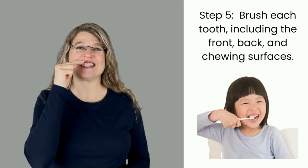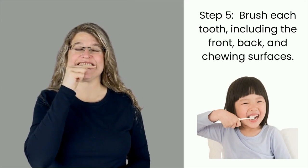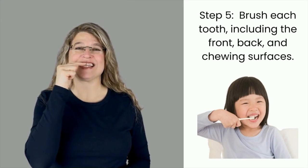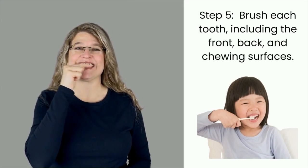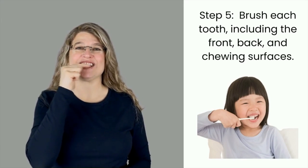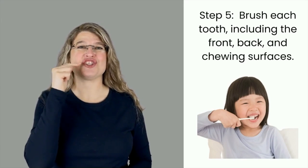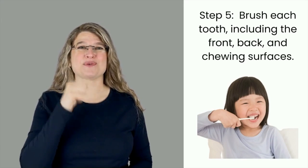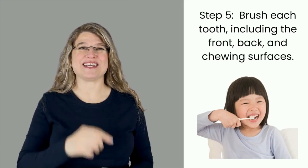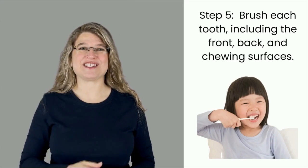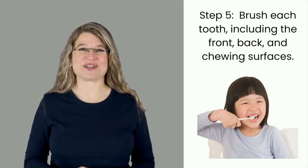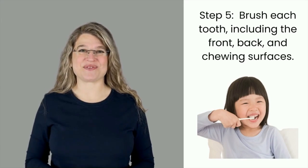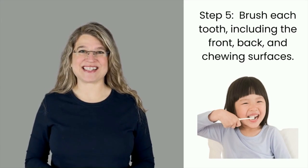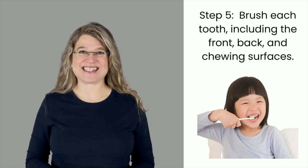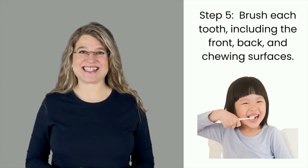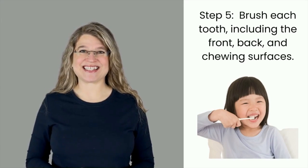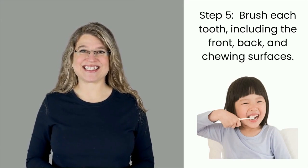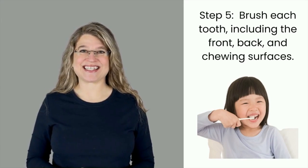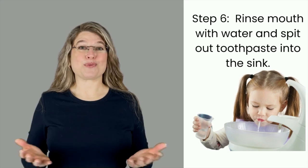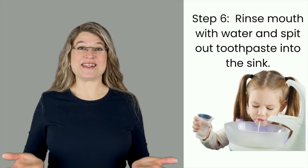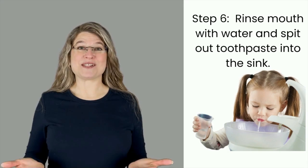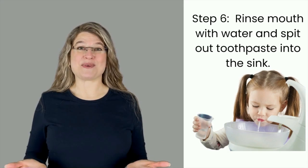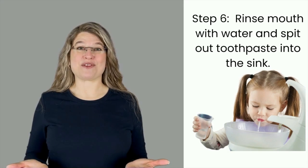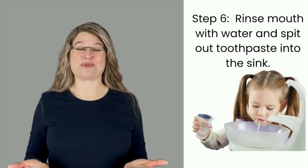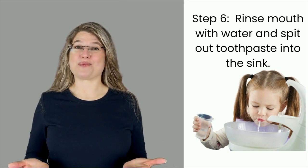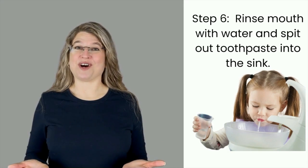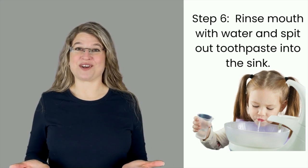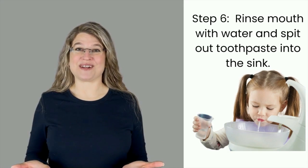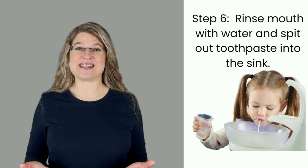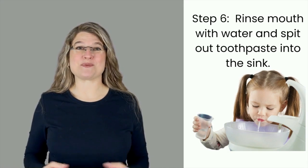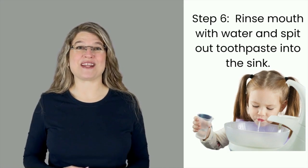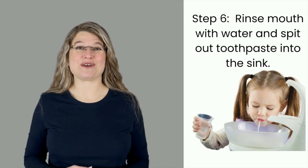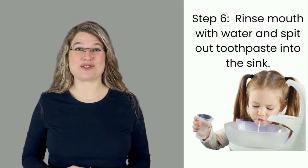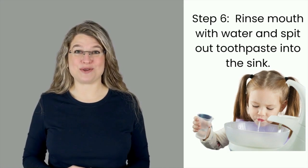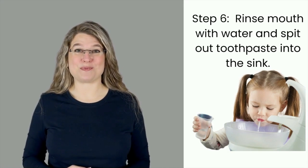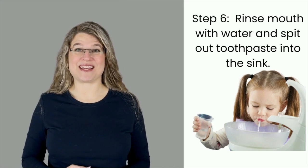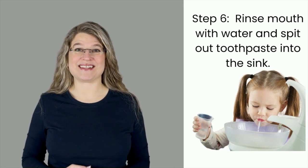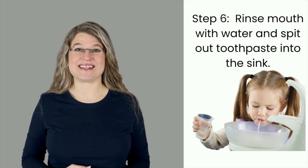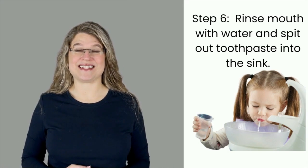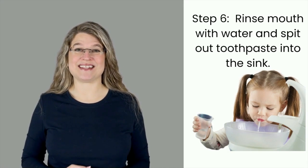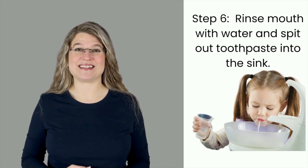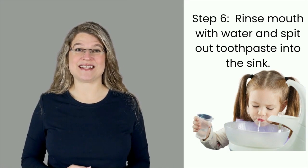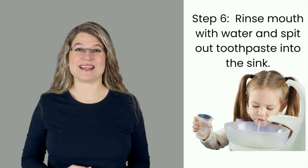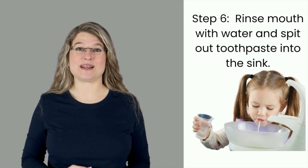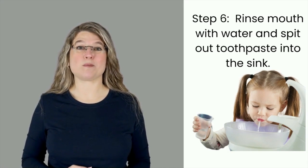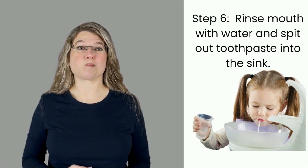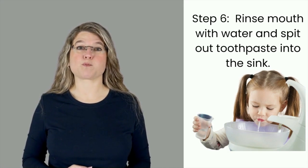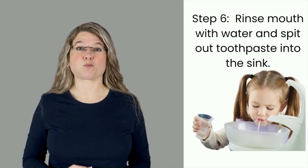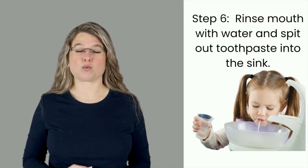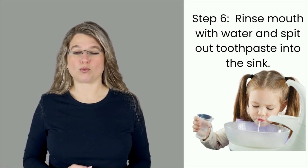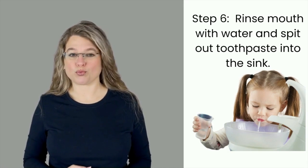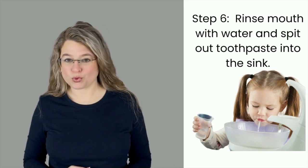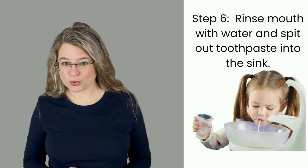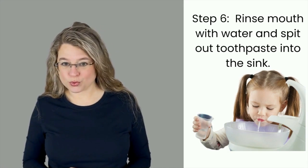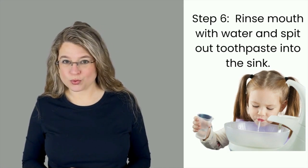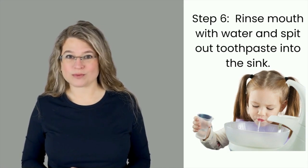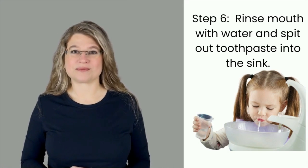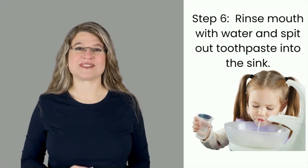teeth and chewing surfaces. Rinse mouth with water and spit out toothpaste into the sink.